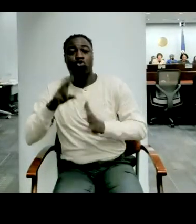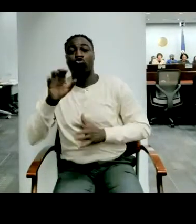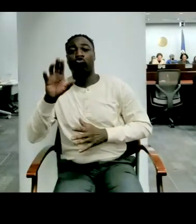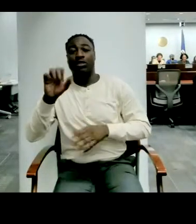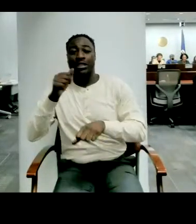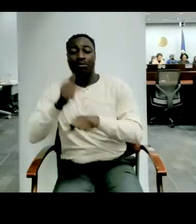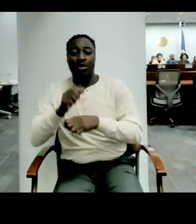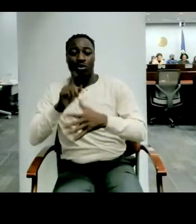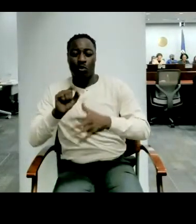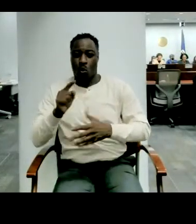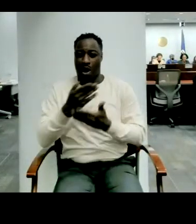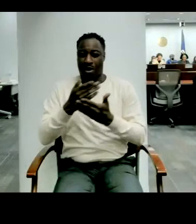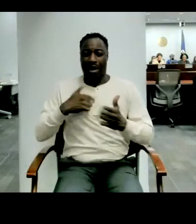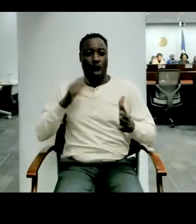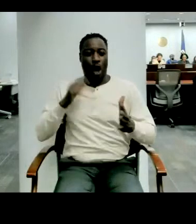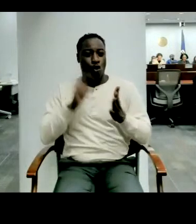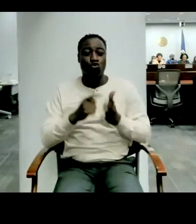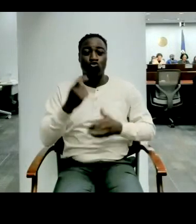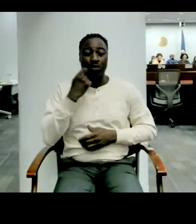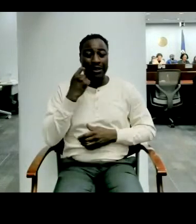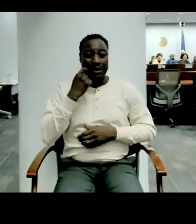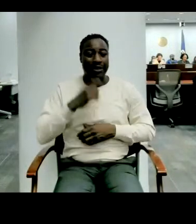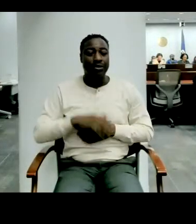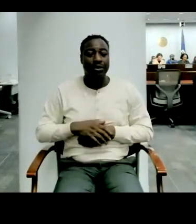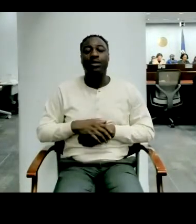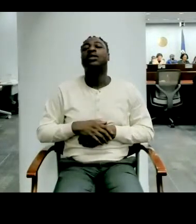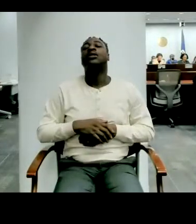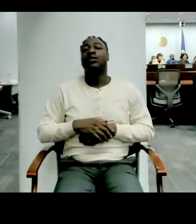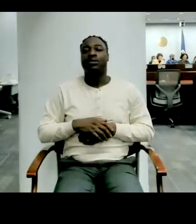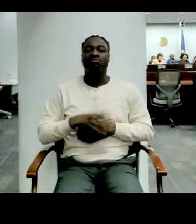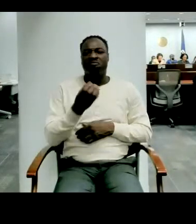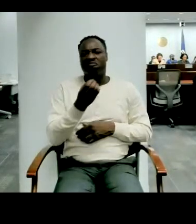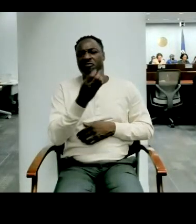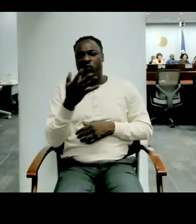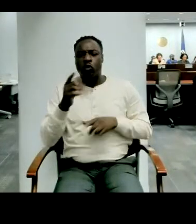discrimination. One thing I've been seeing recently in a number of pattern of our cases